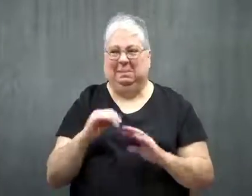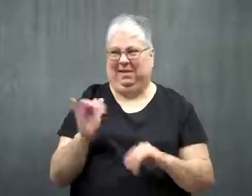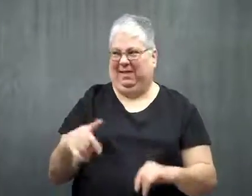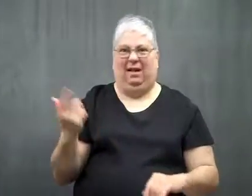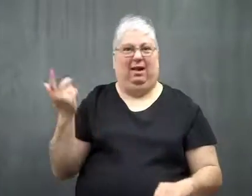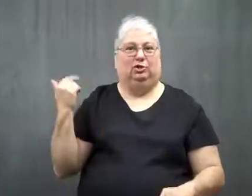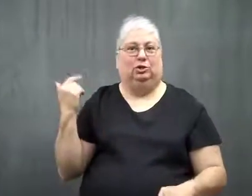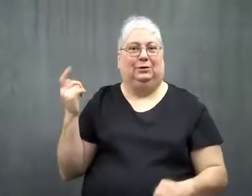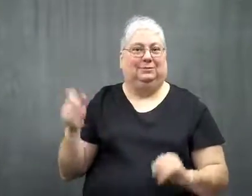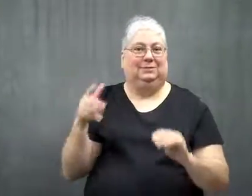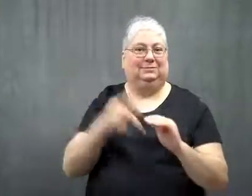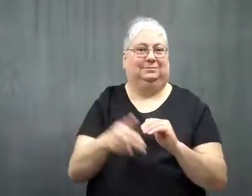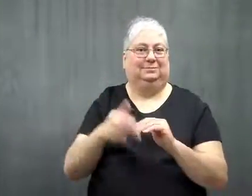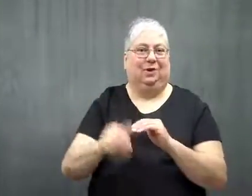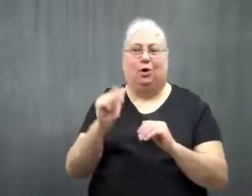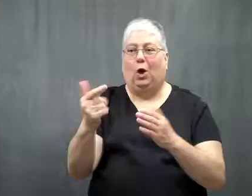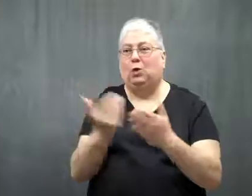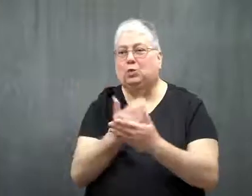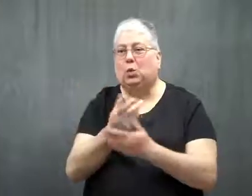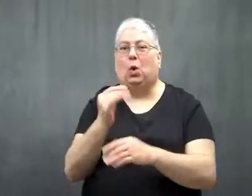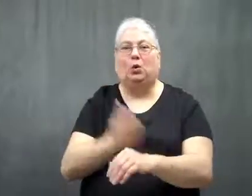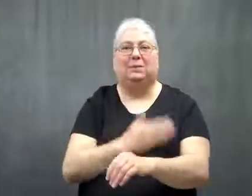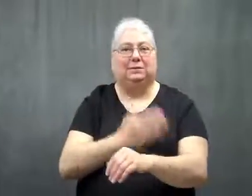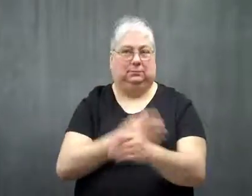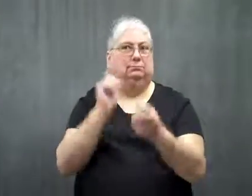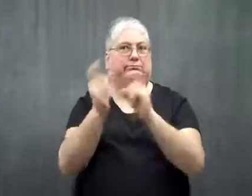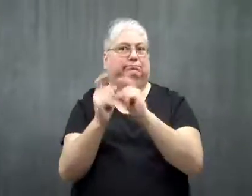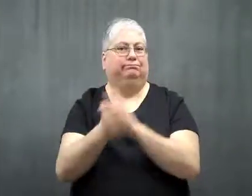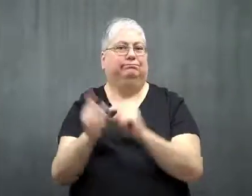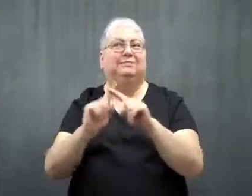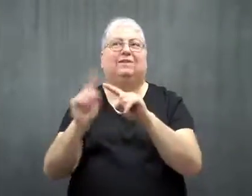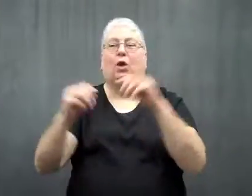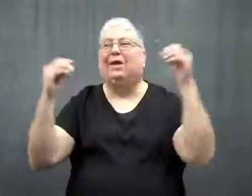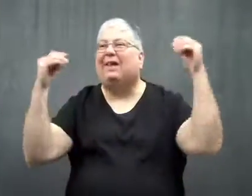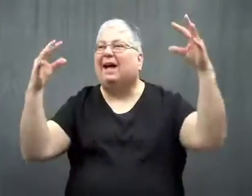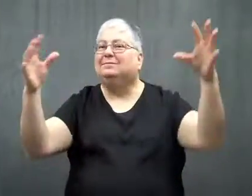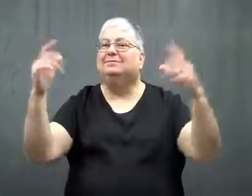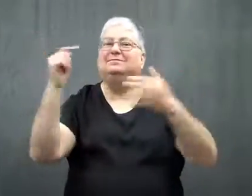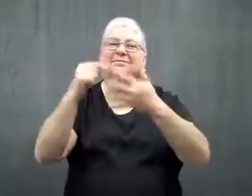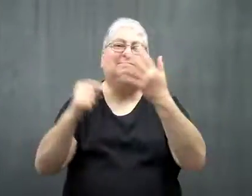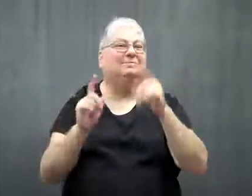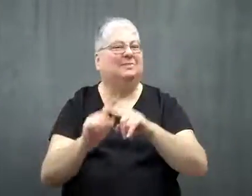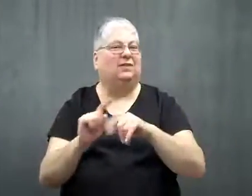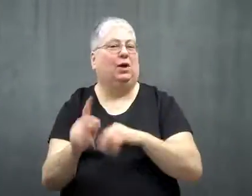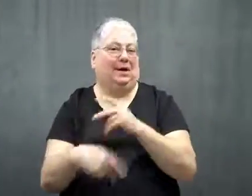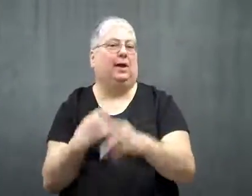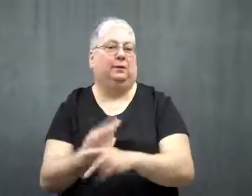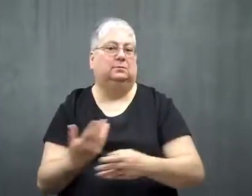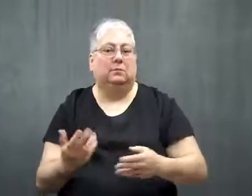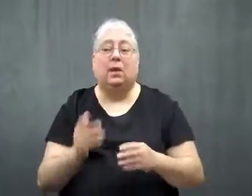So by last year, all new and remodeled buidlings had to make changes, like changing lights.